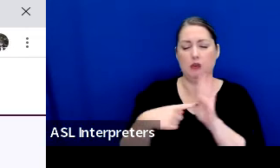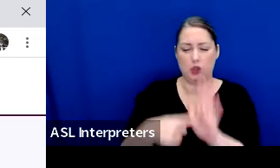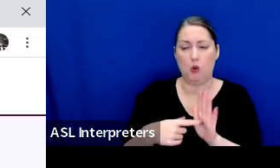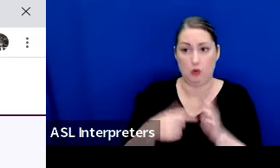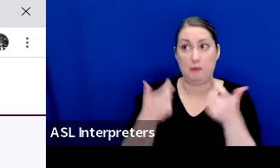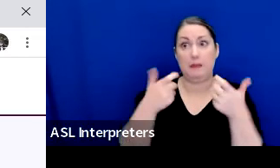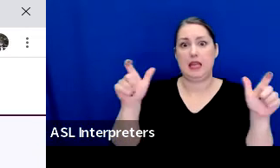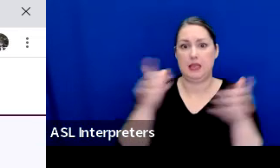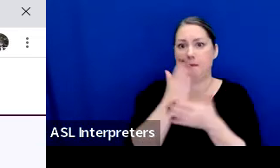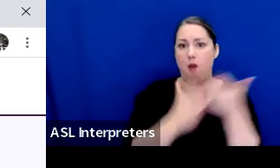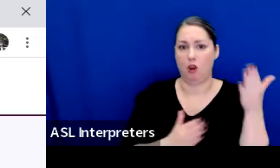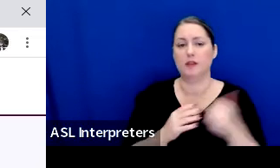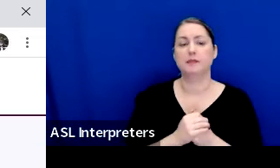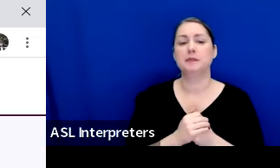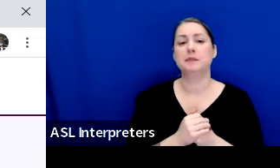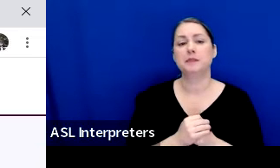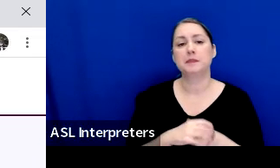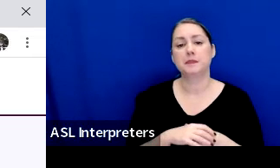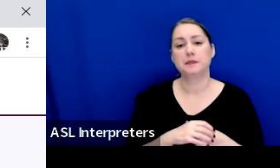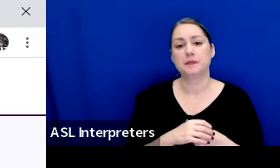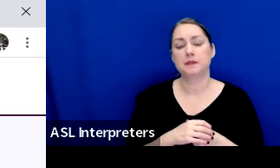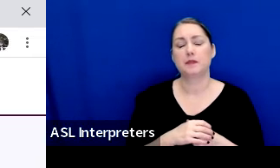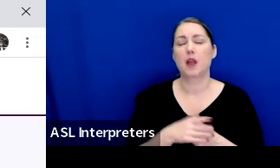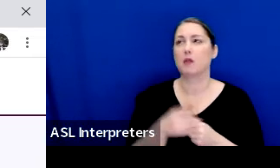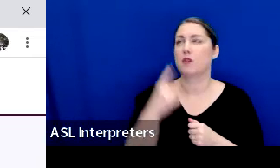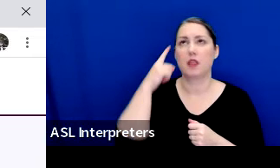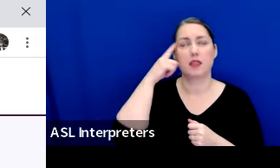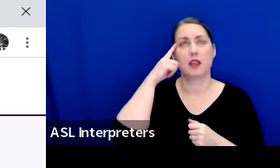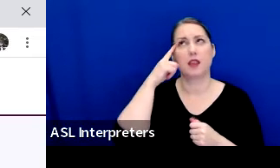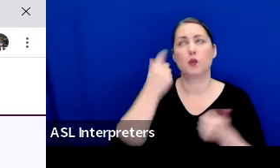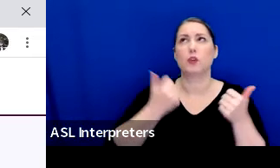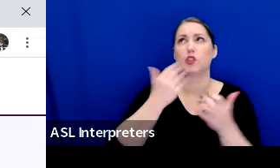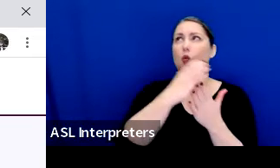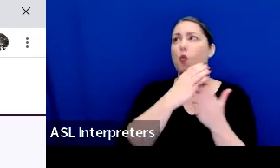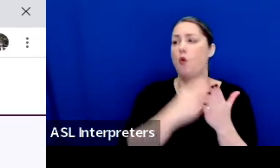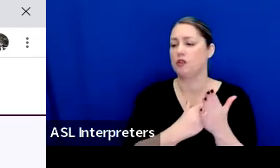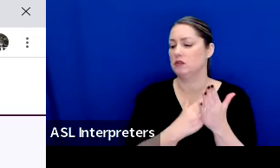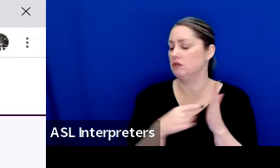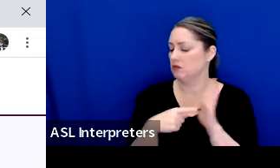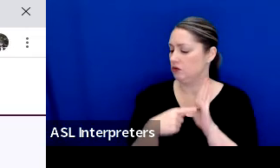So let's see that would be trying to think of a course that has that. How about?